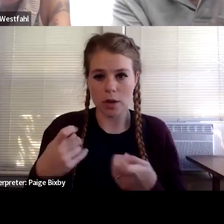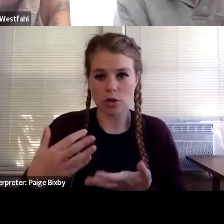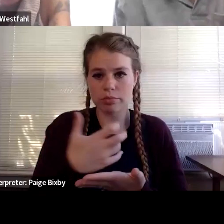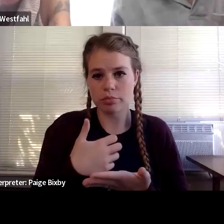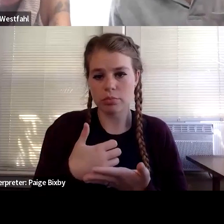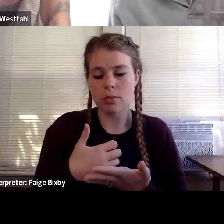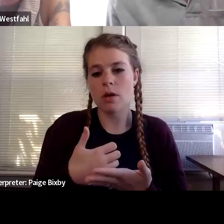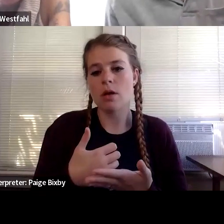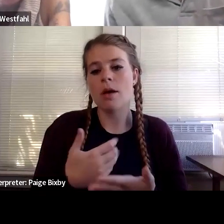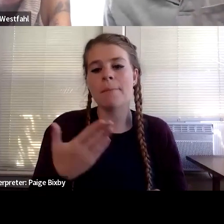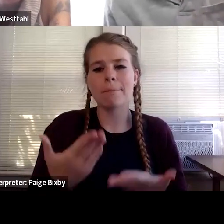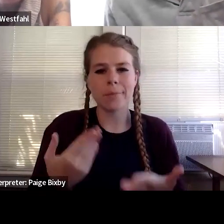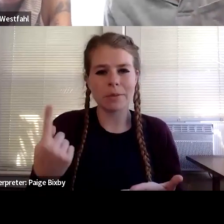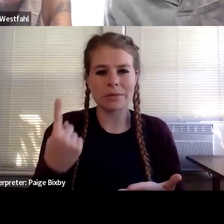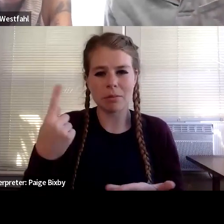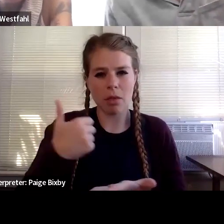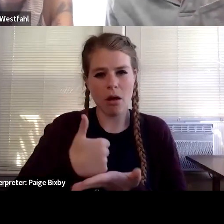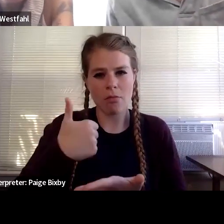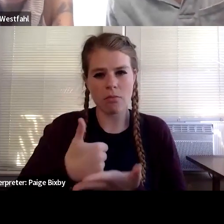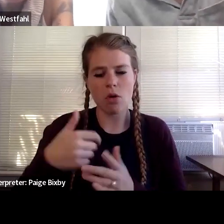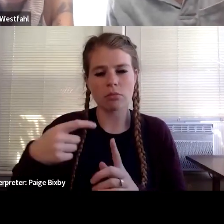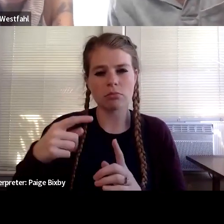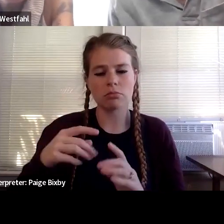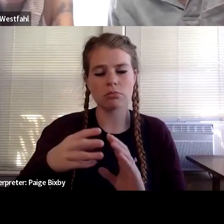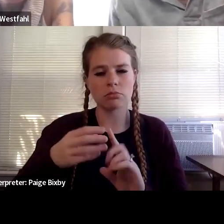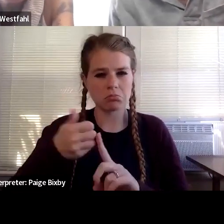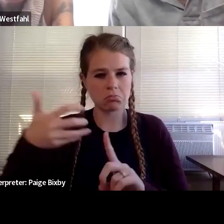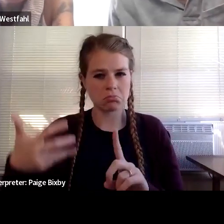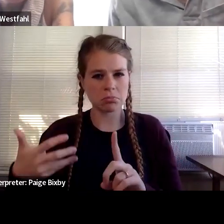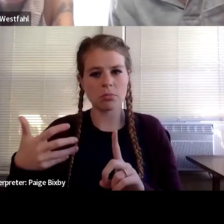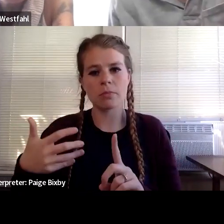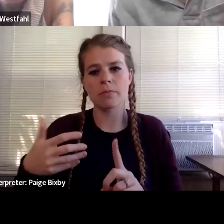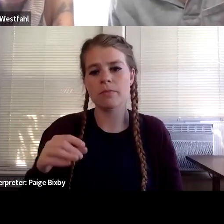might be helpful for folks to hear, you know, I think Brooke and Brian,